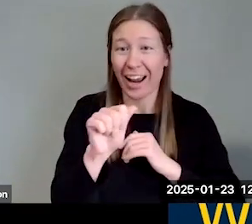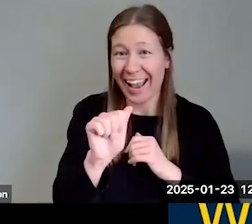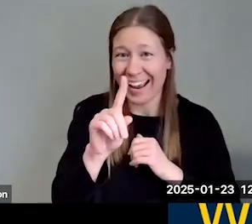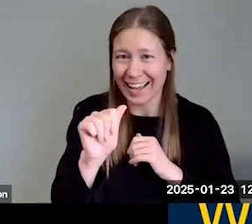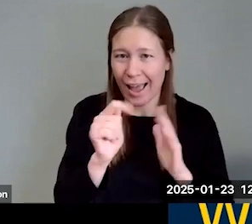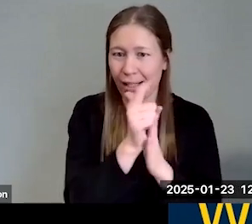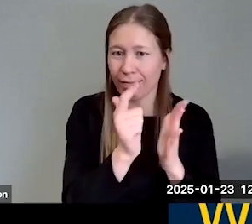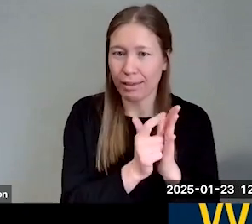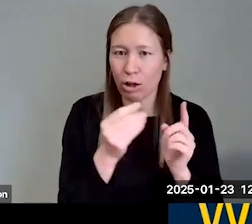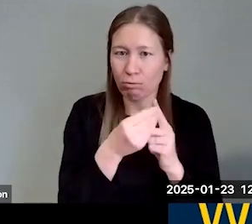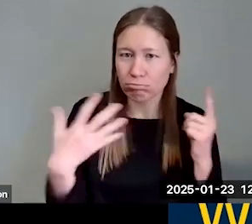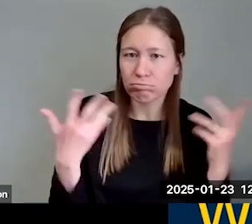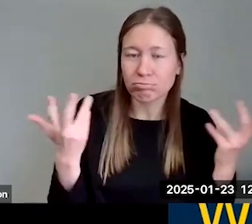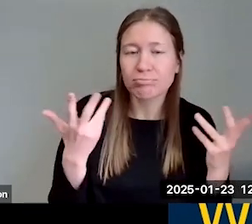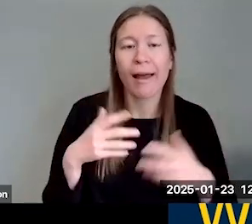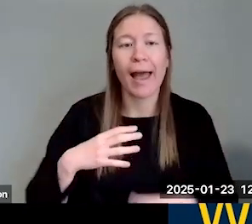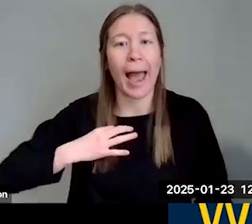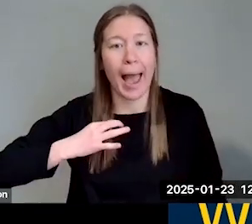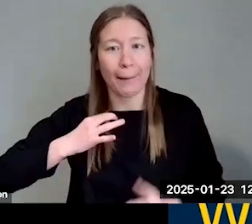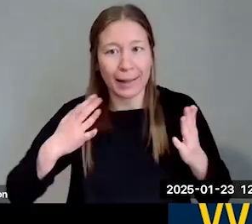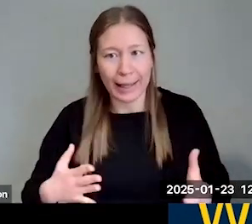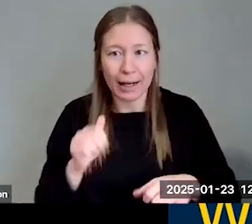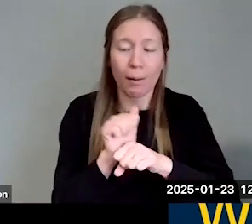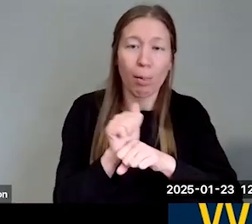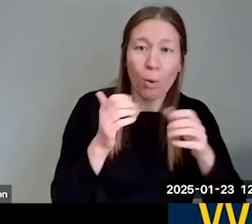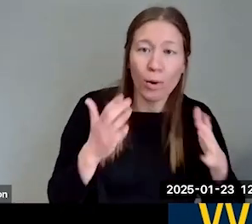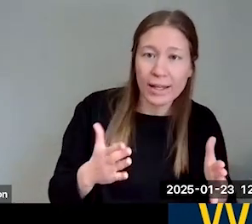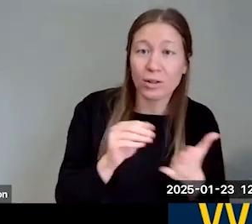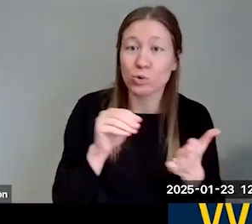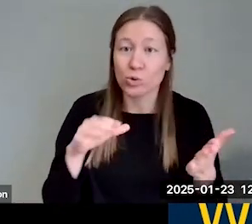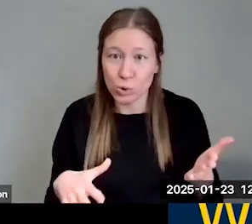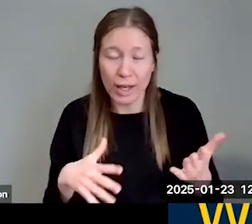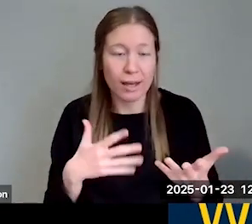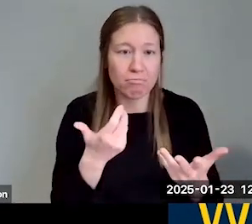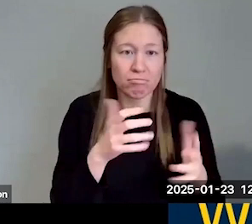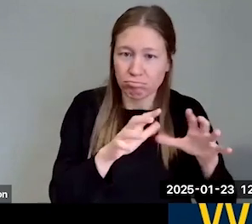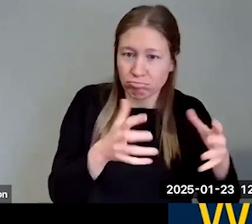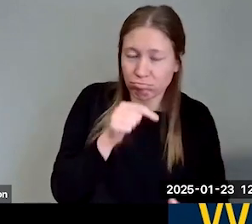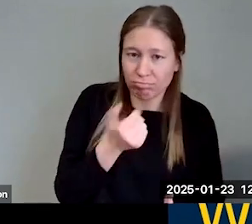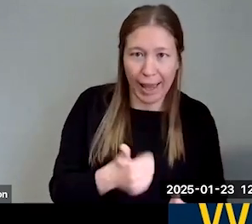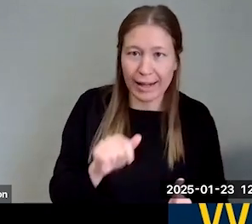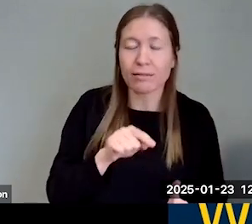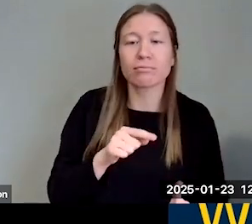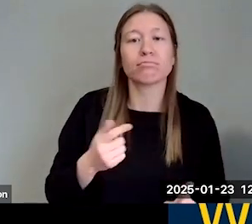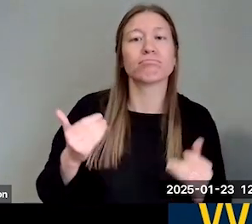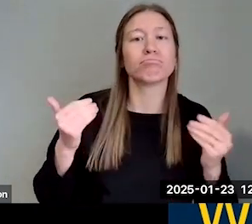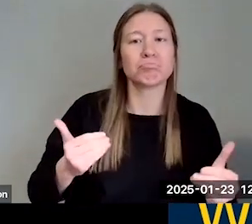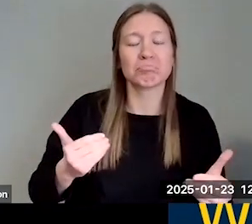either an applicant, an employee or student voluntarily shares information about their disability